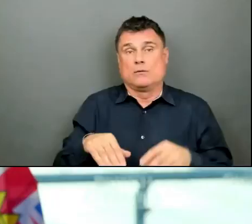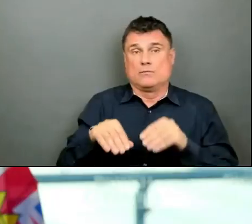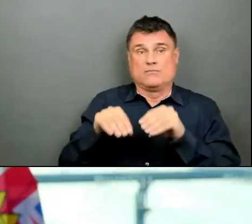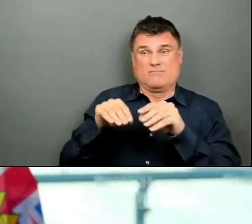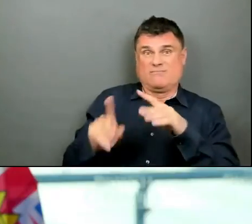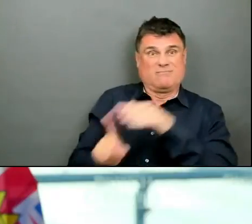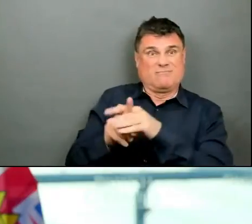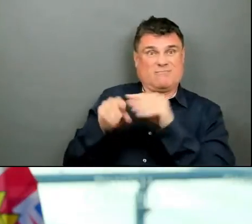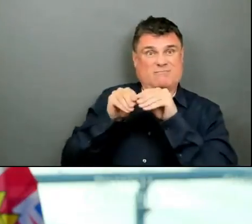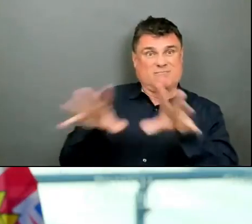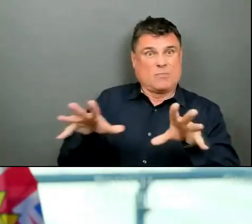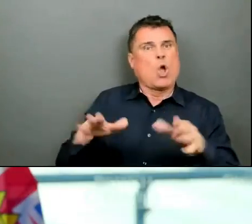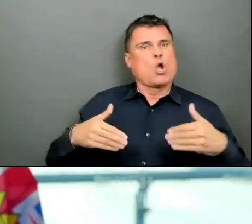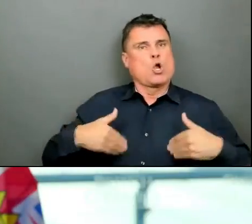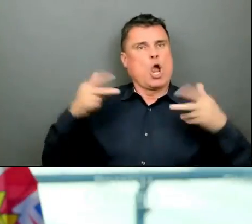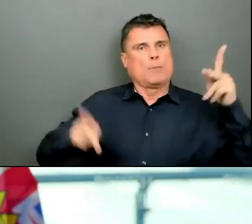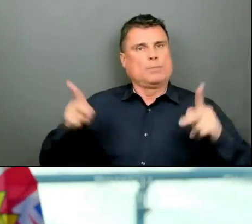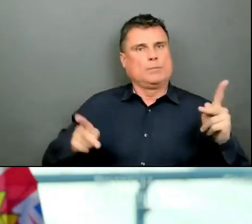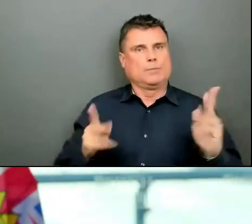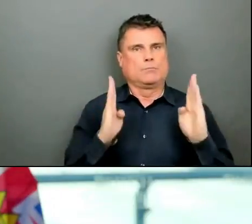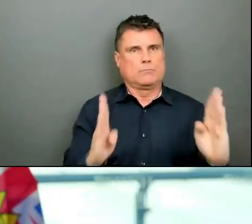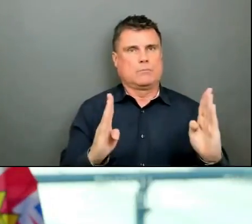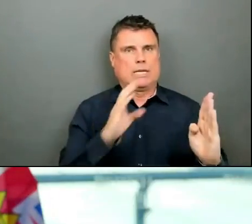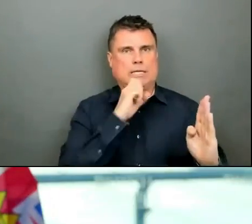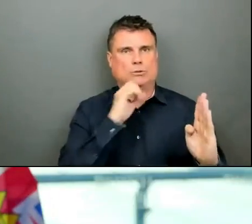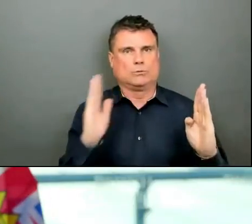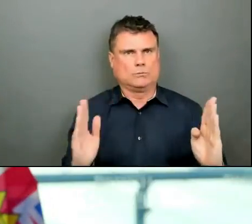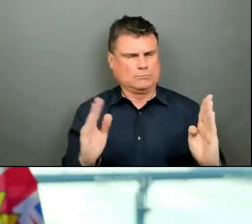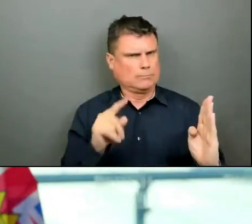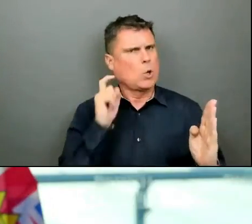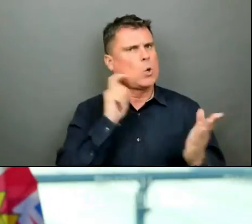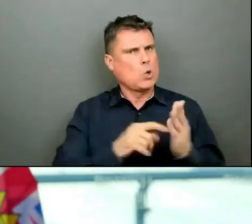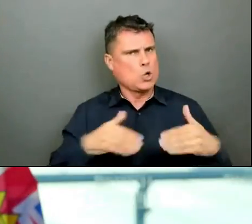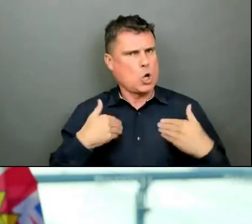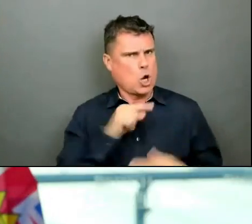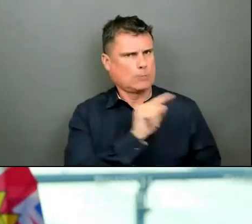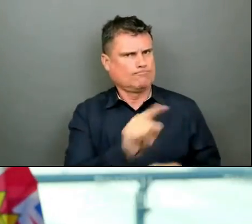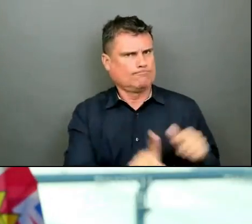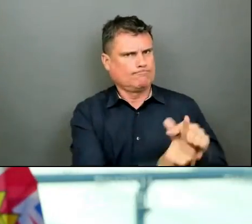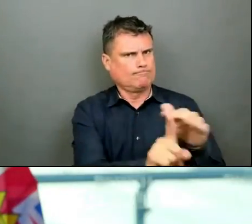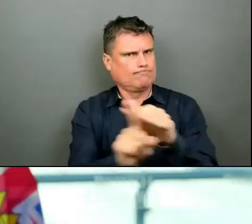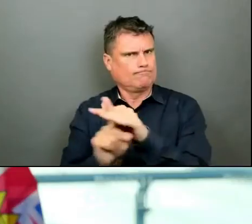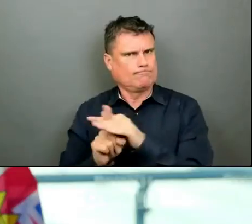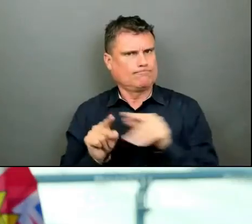lot of this transmission is happening in a younger age group and so the probability of them